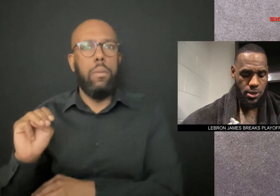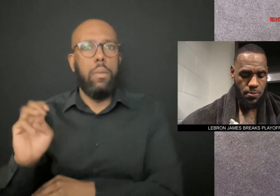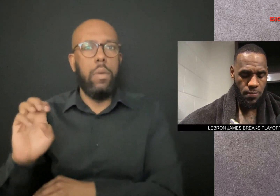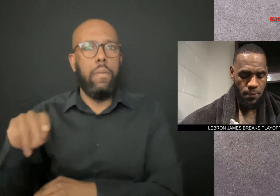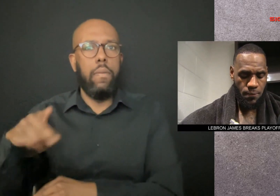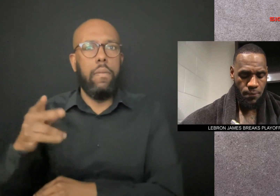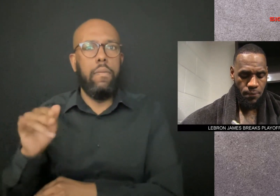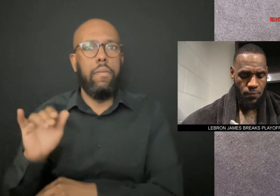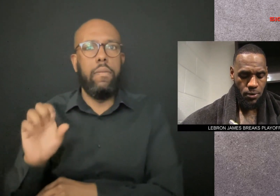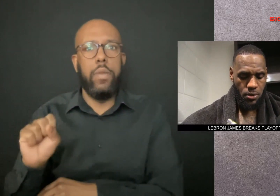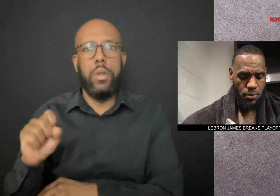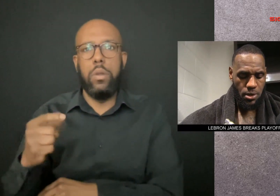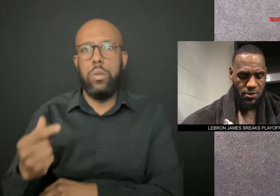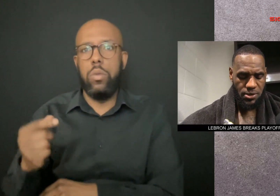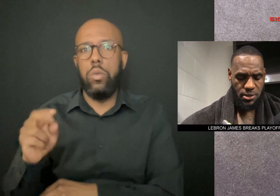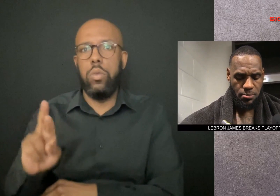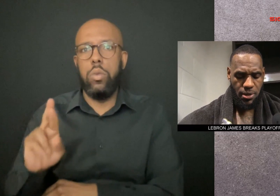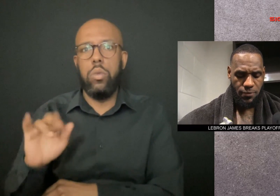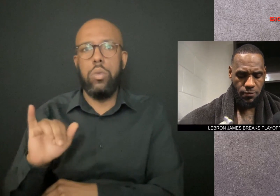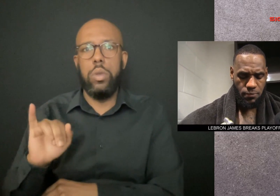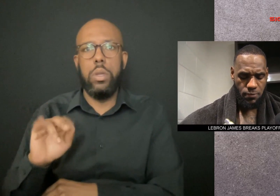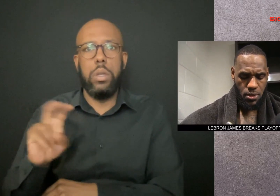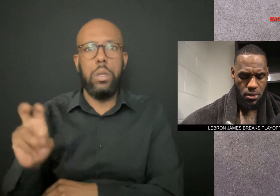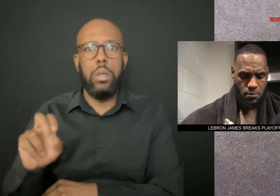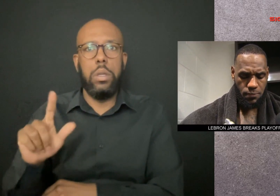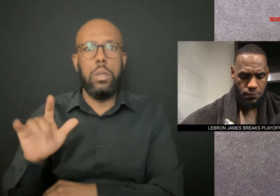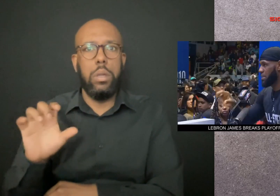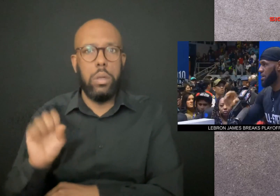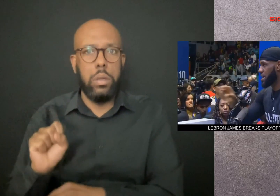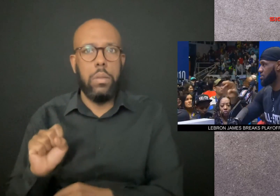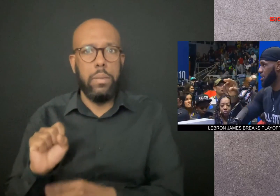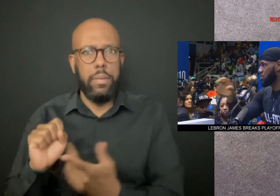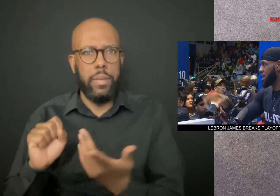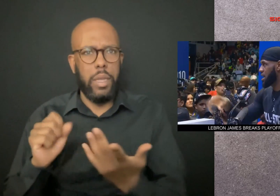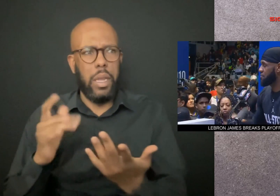Monday's LA Lakers victory over the Memphis Grizzlies put him over the top